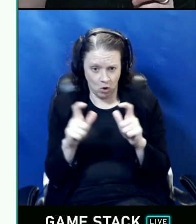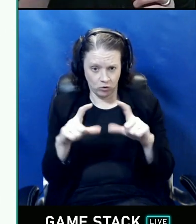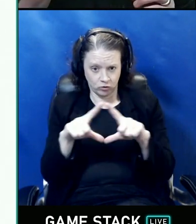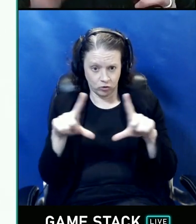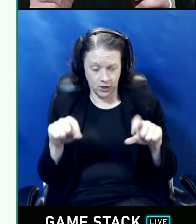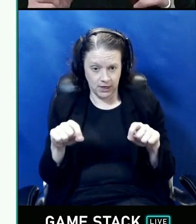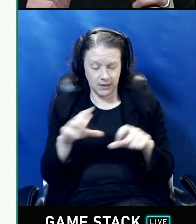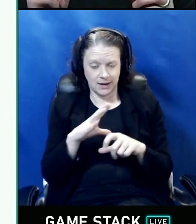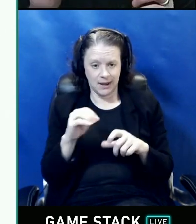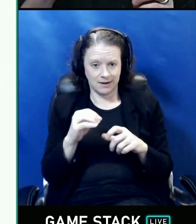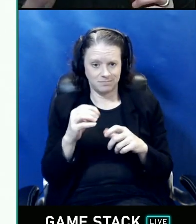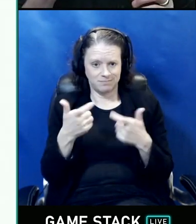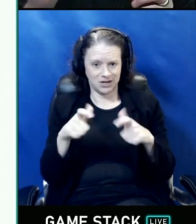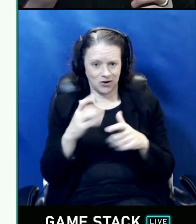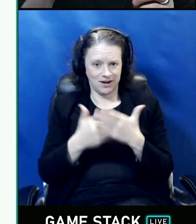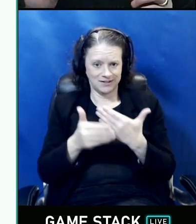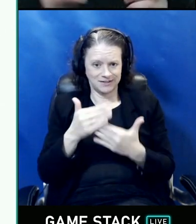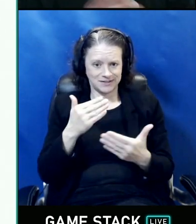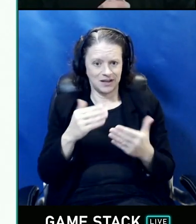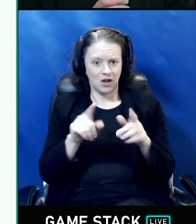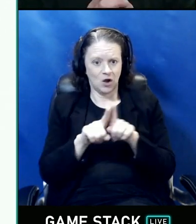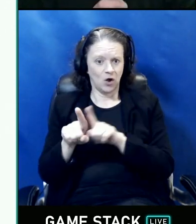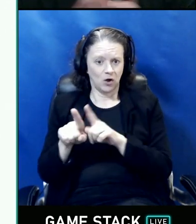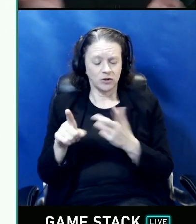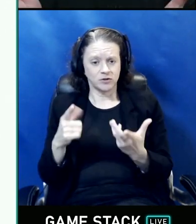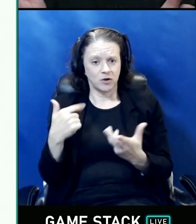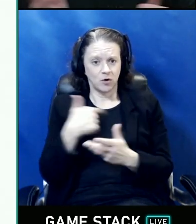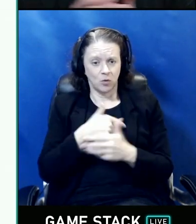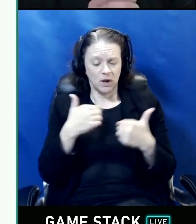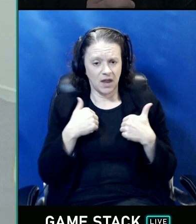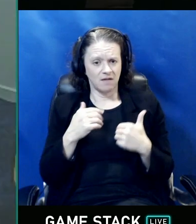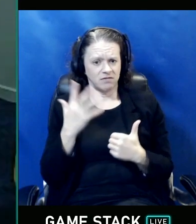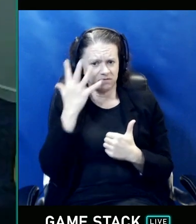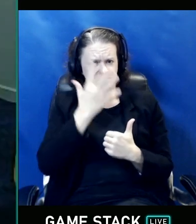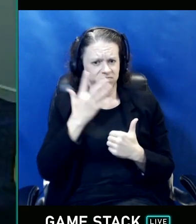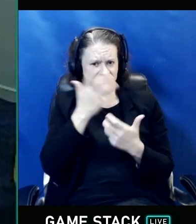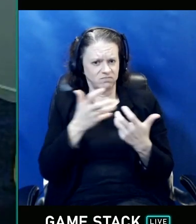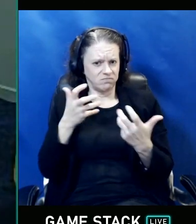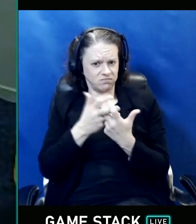genuine Minecraft look and feel throughout the game. Early in the project